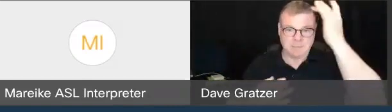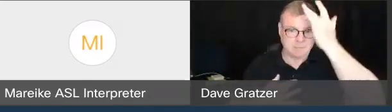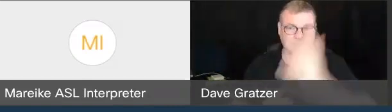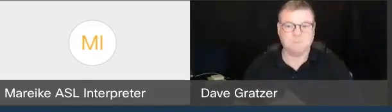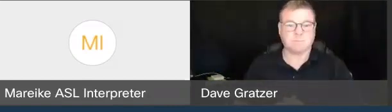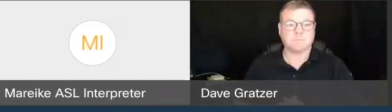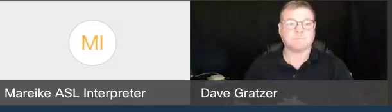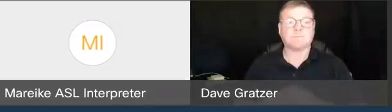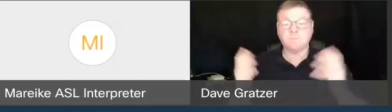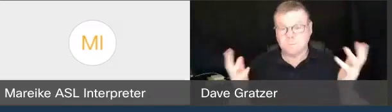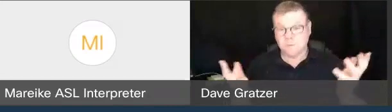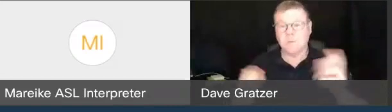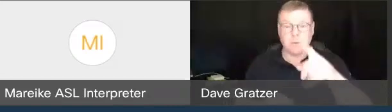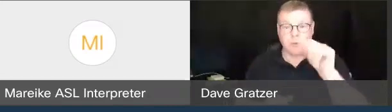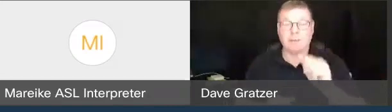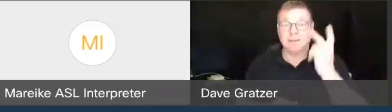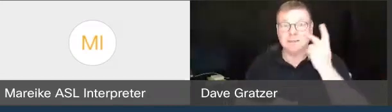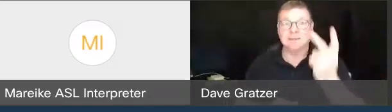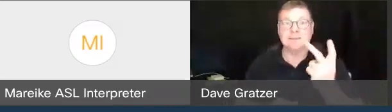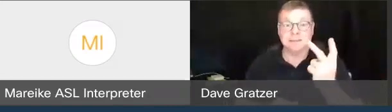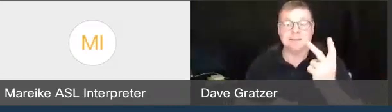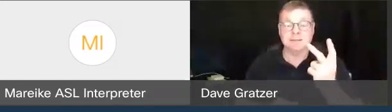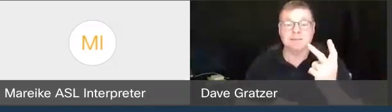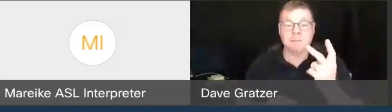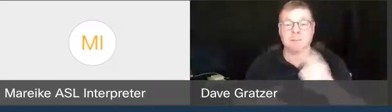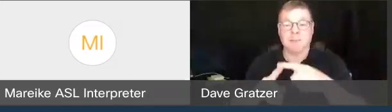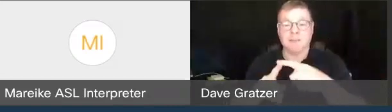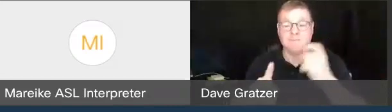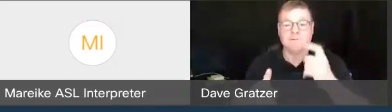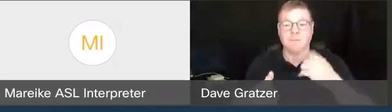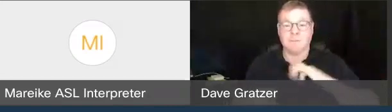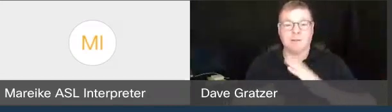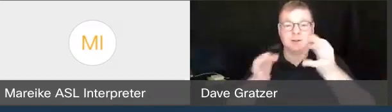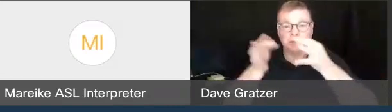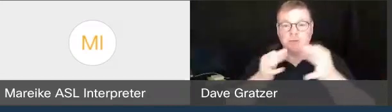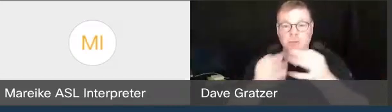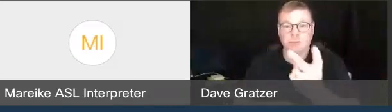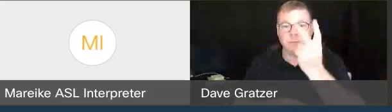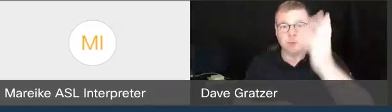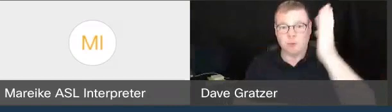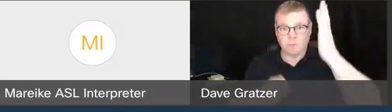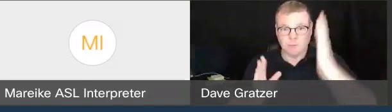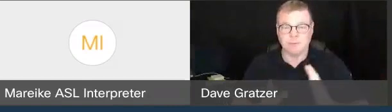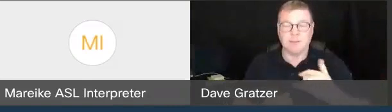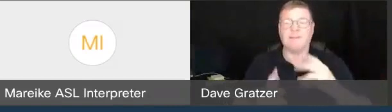So you can see from our disc, our description of our two presenters that we have very knowledgeable